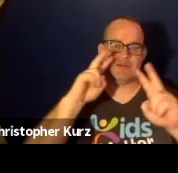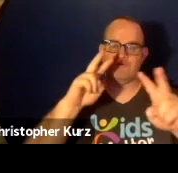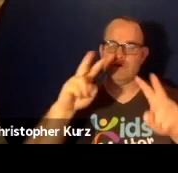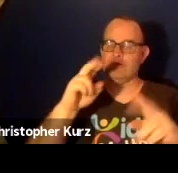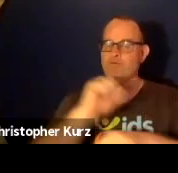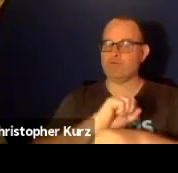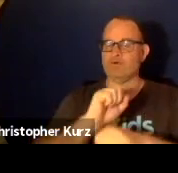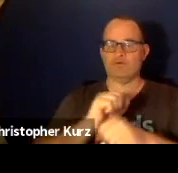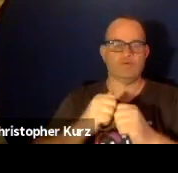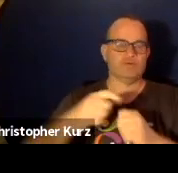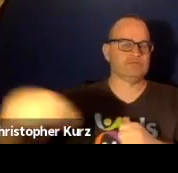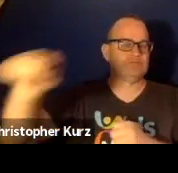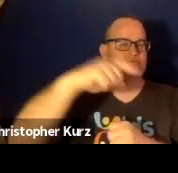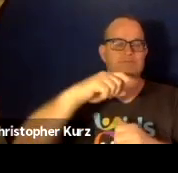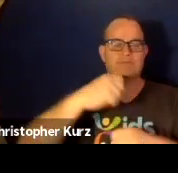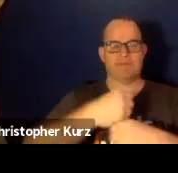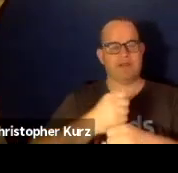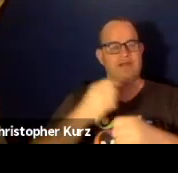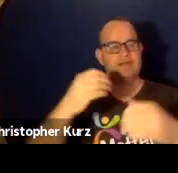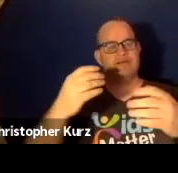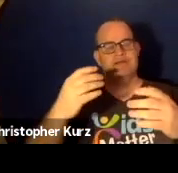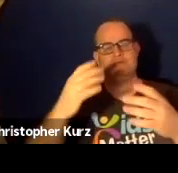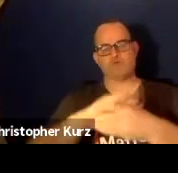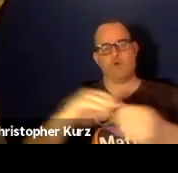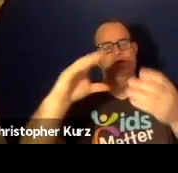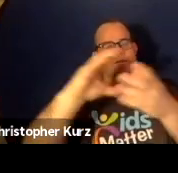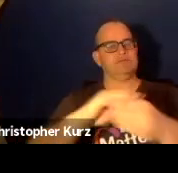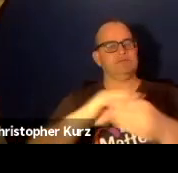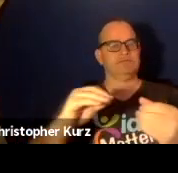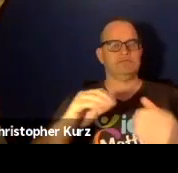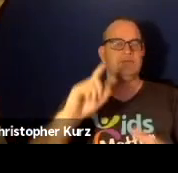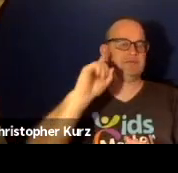and we hope that you will. We're looking forward to working with you